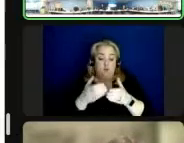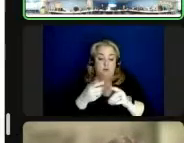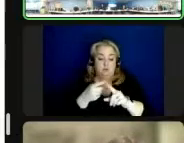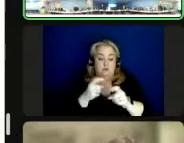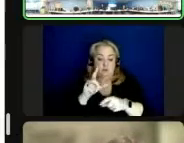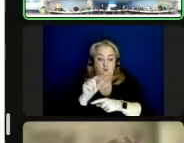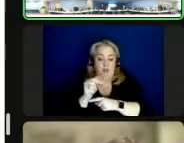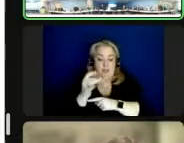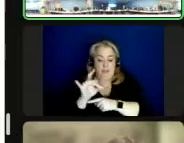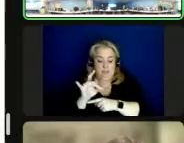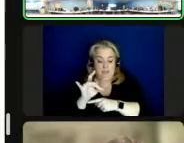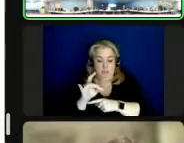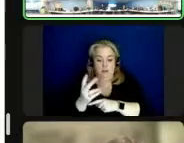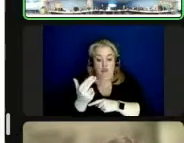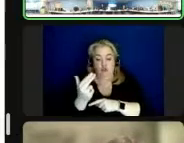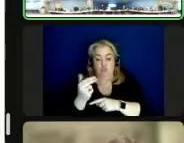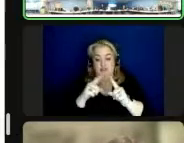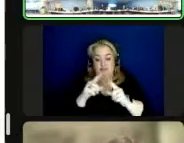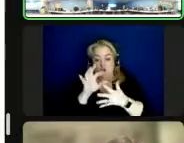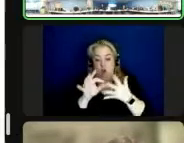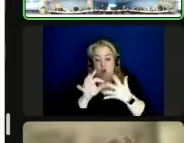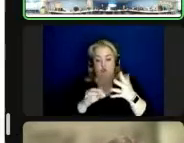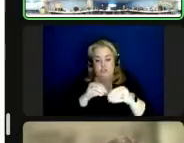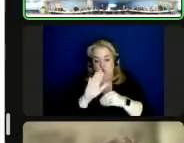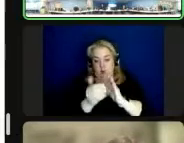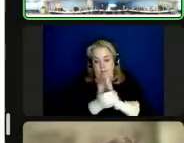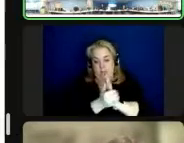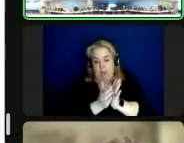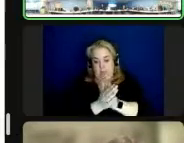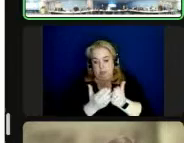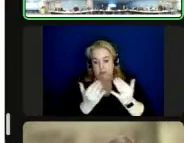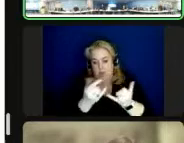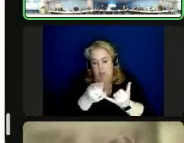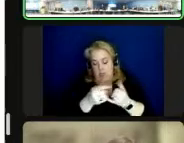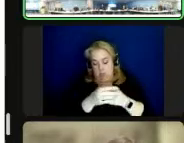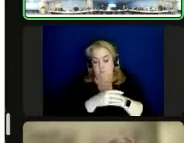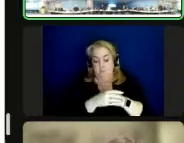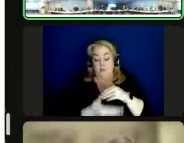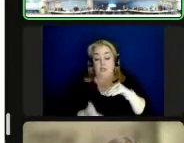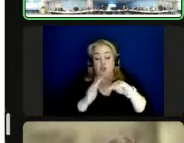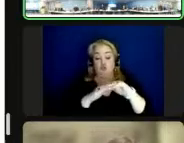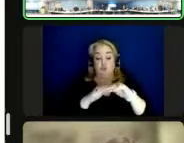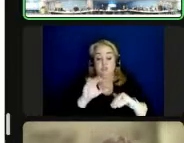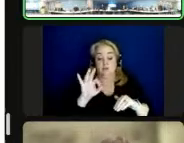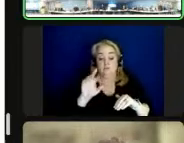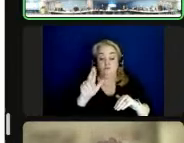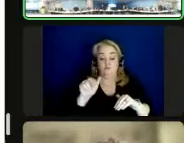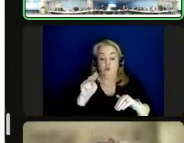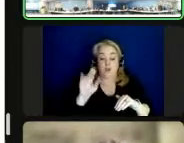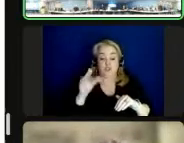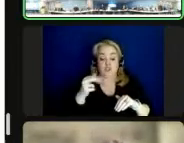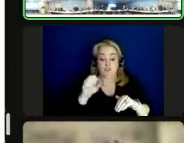REAFFIRM THE RECOMMENDATION